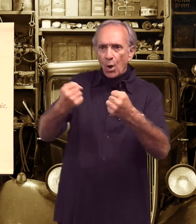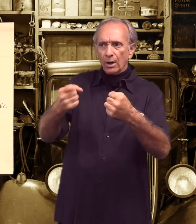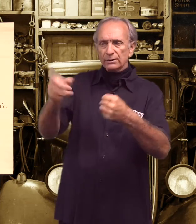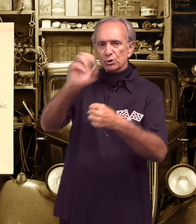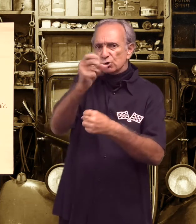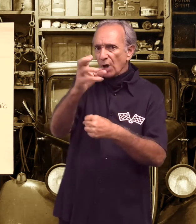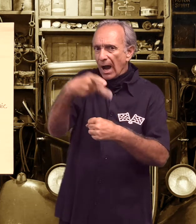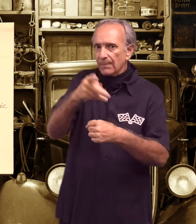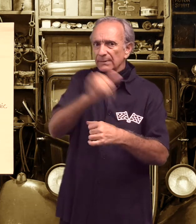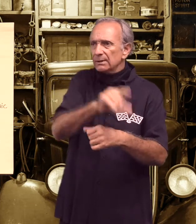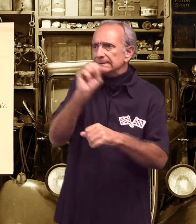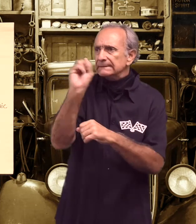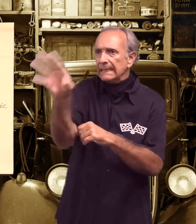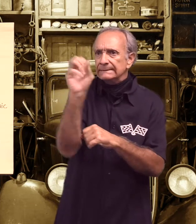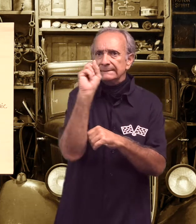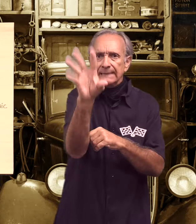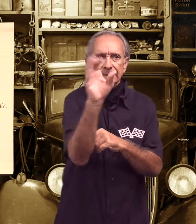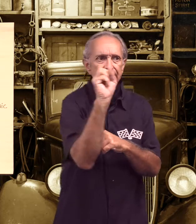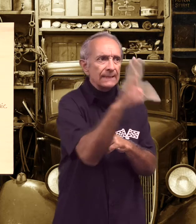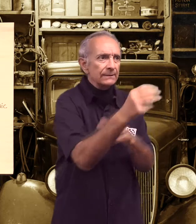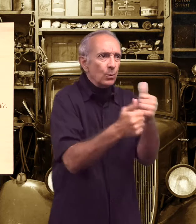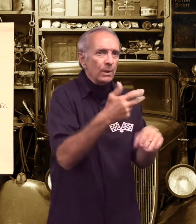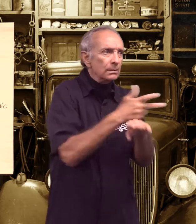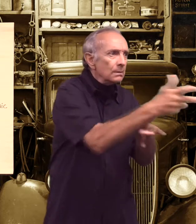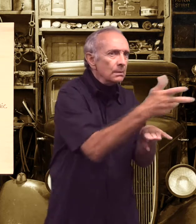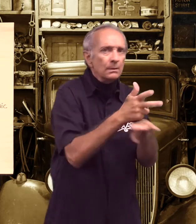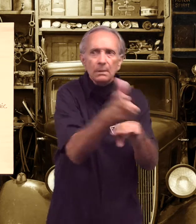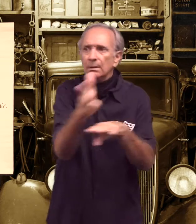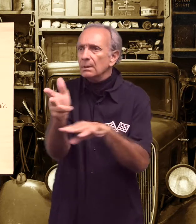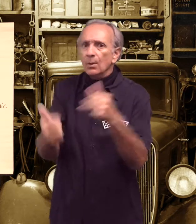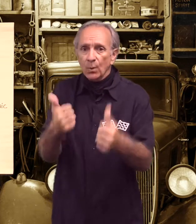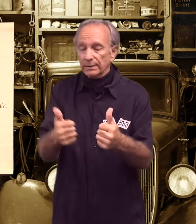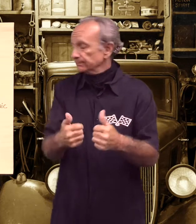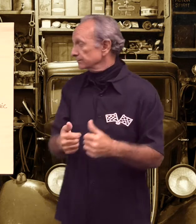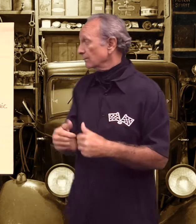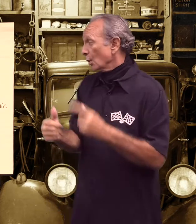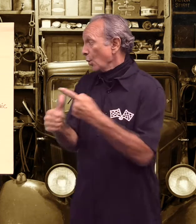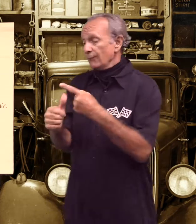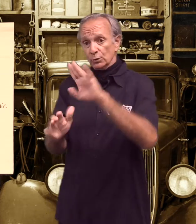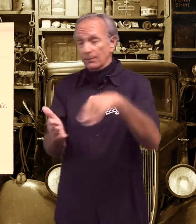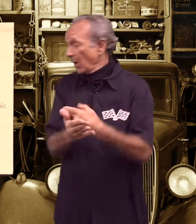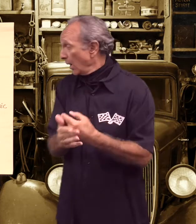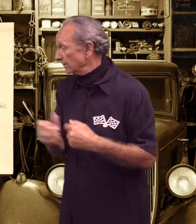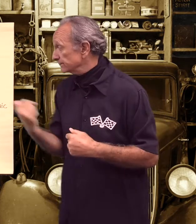kinds of repair shops. There can be any number of shops you could send your car to and you're unsure of which one would be best. First of all...